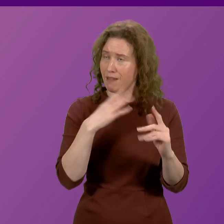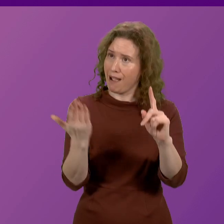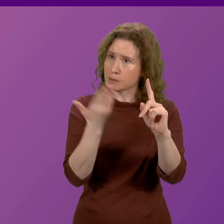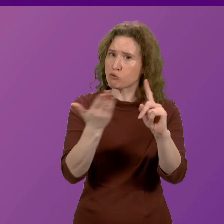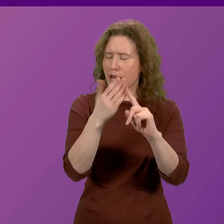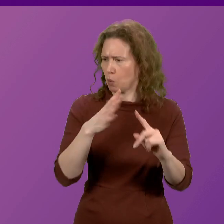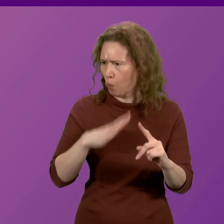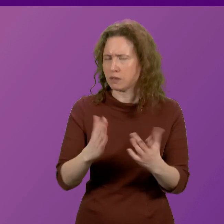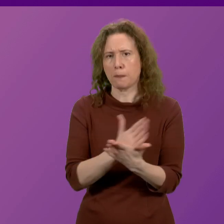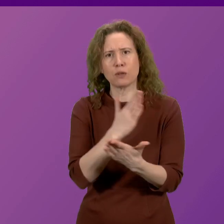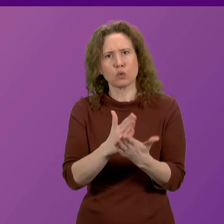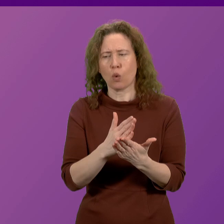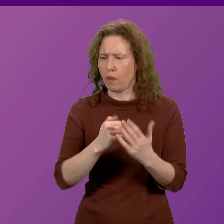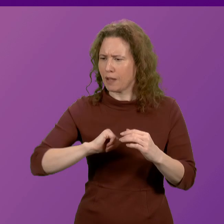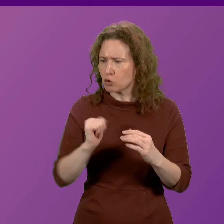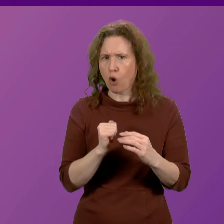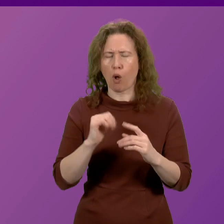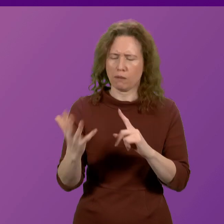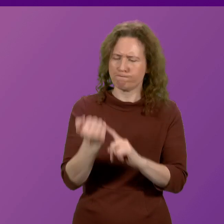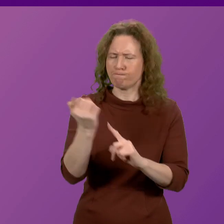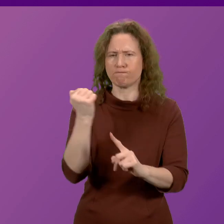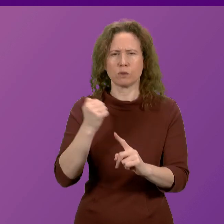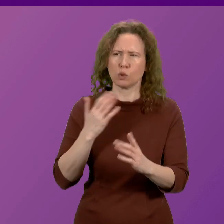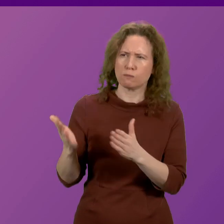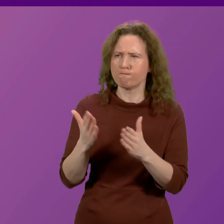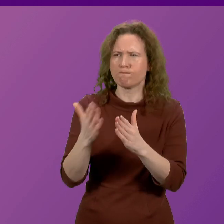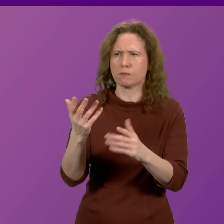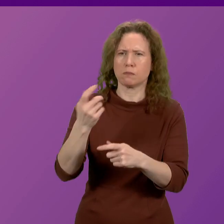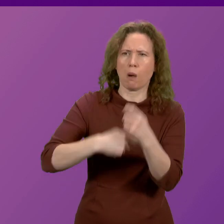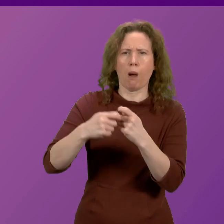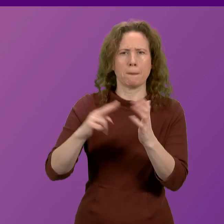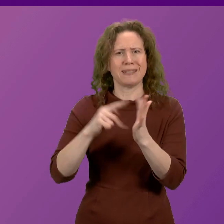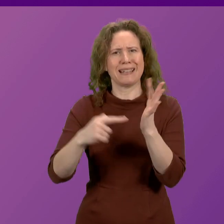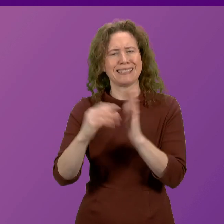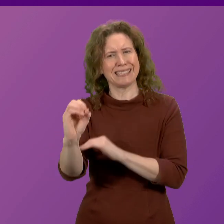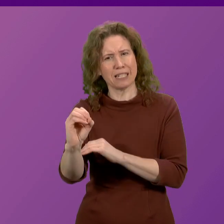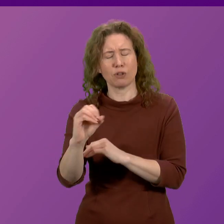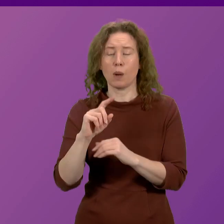ensuring that Scotland succeeds in our journey to net zero. However,